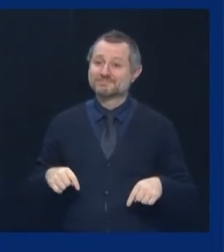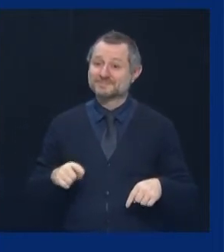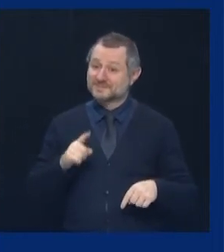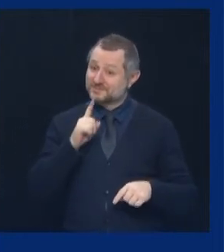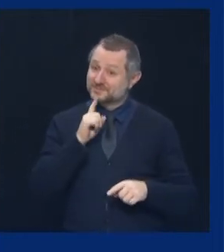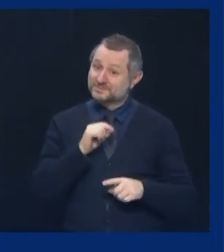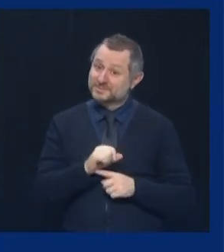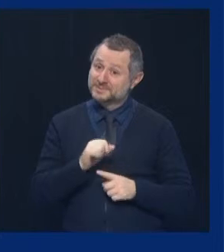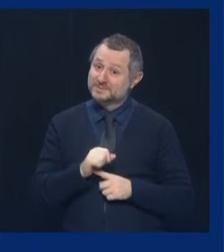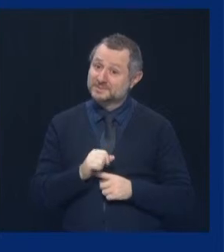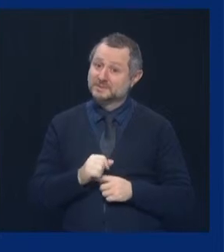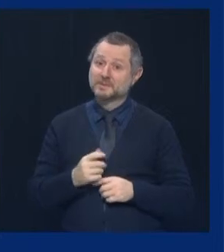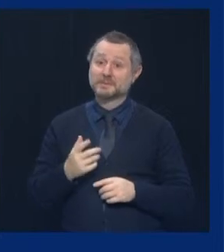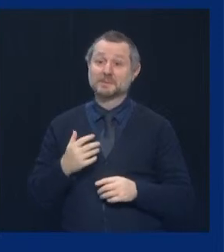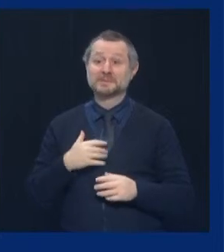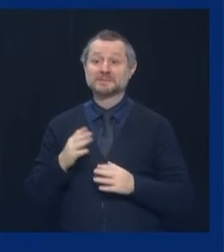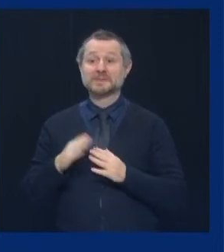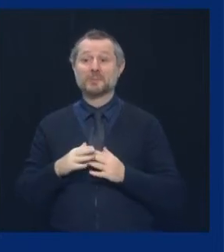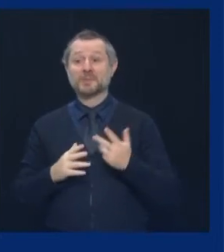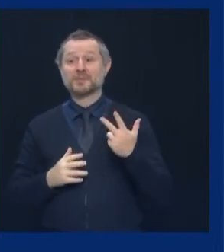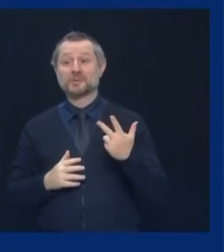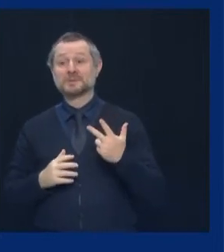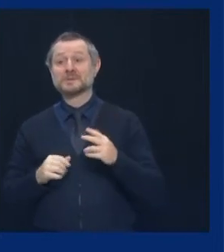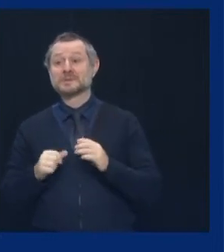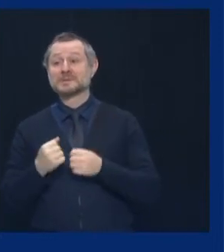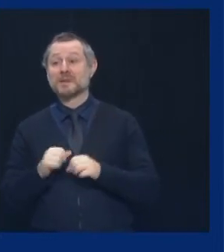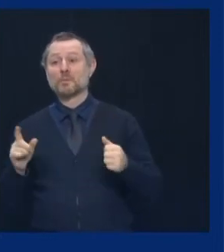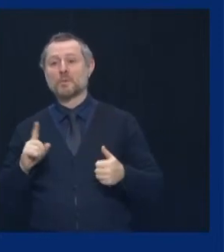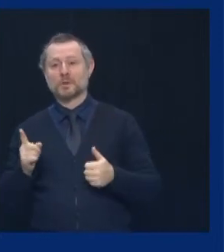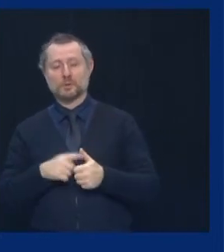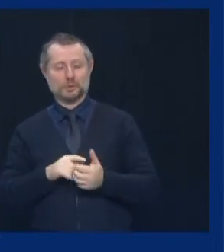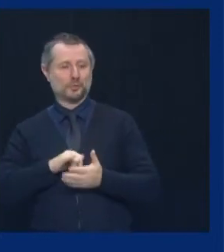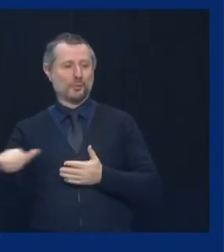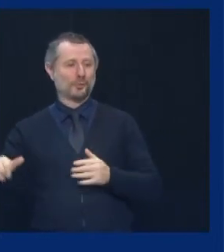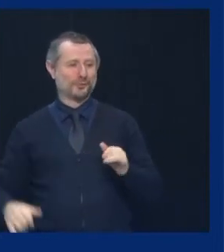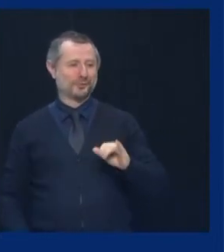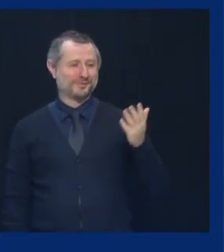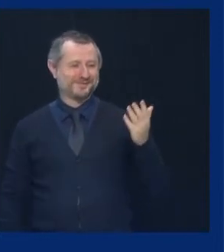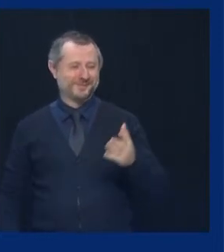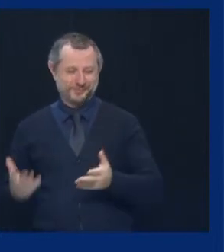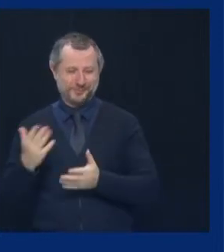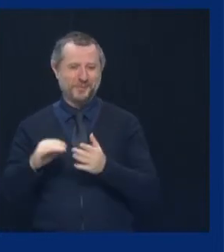NATION FOR COVID, NEW YORK.